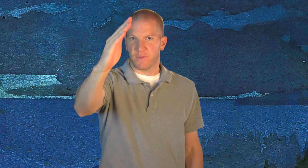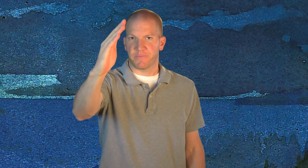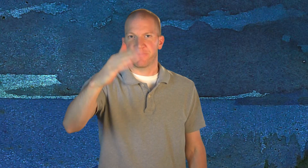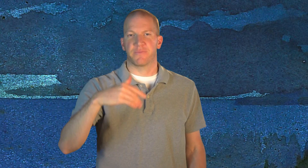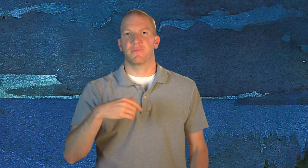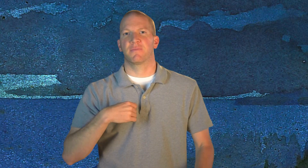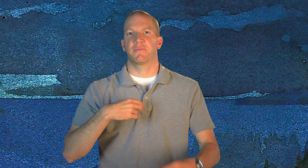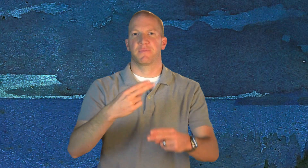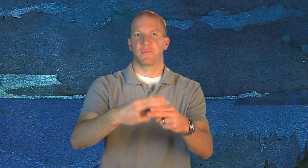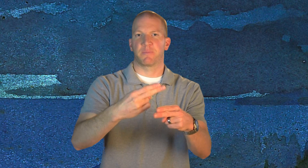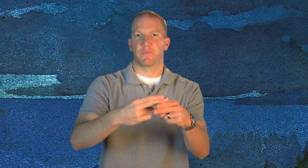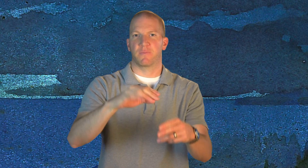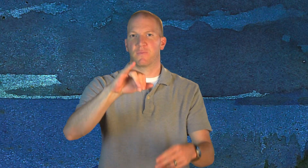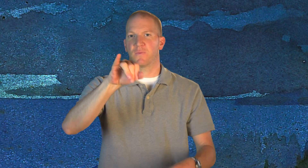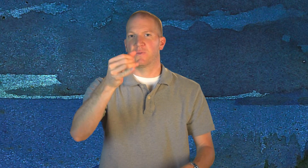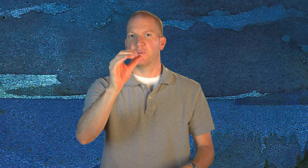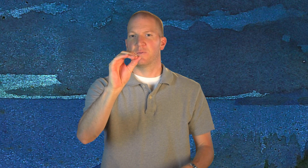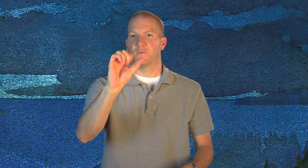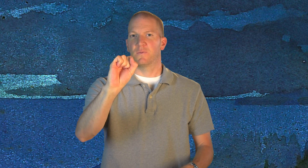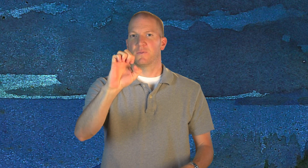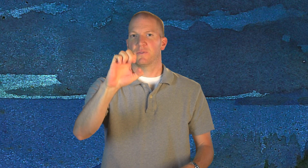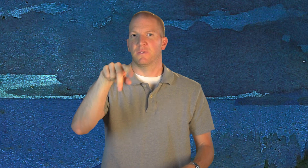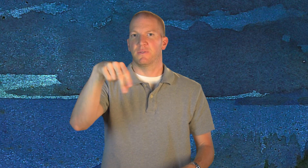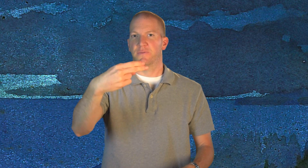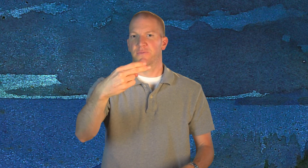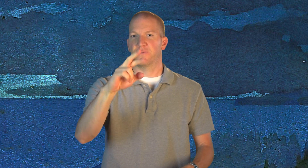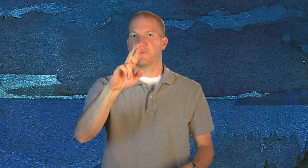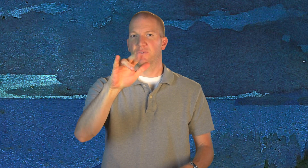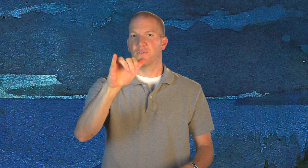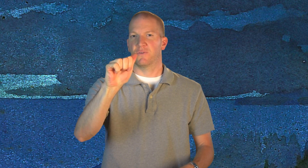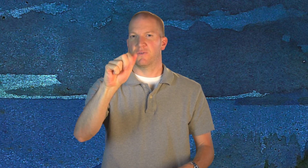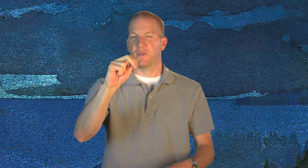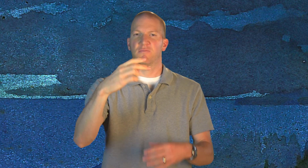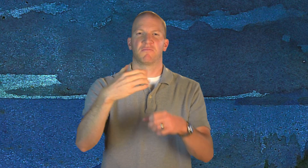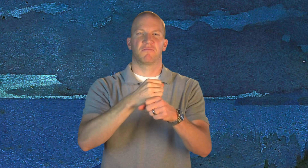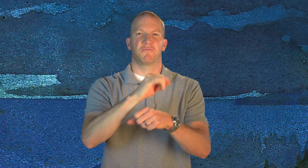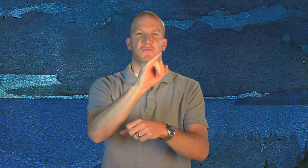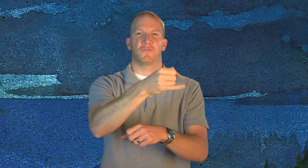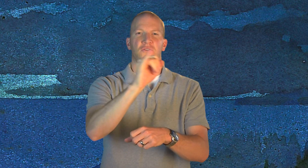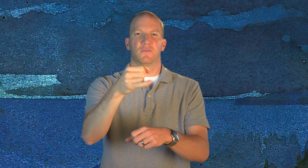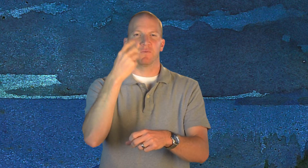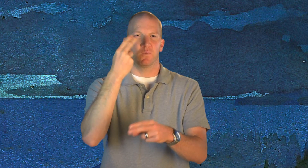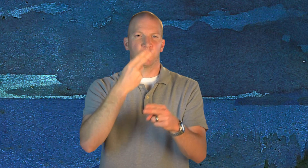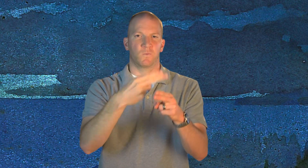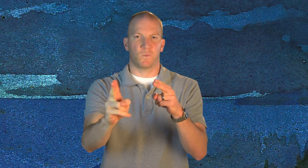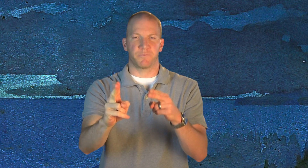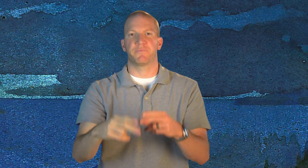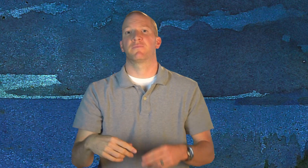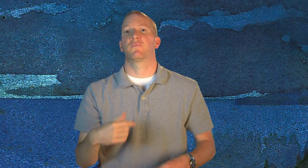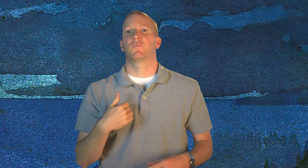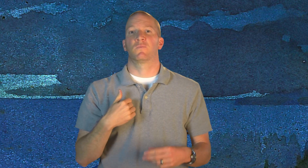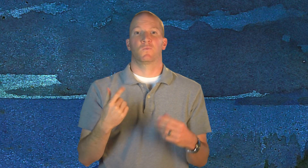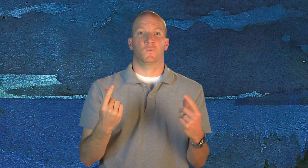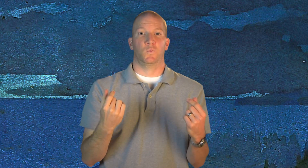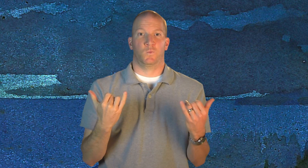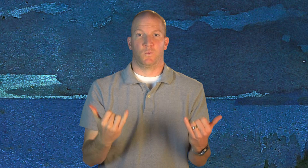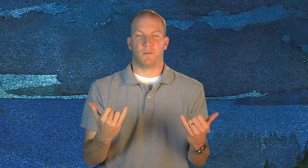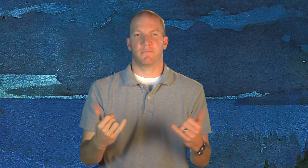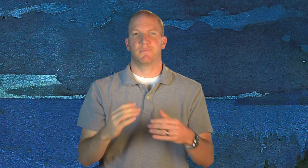Hi! I'm Joseph Ryan, J.J. for short.